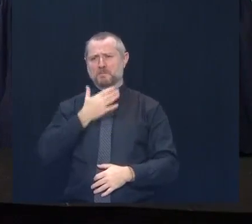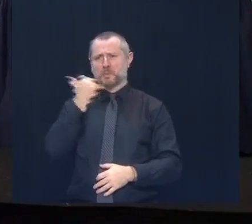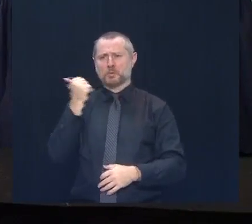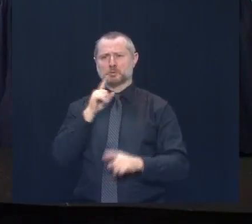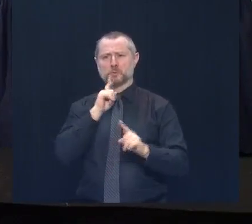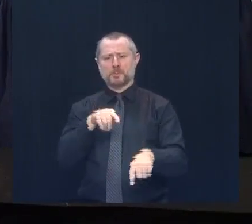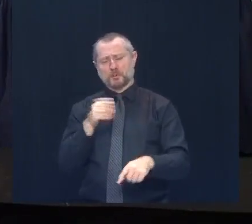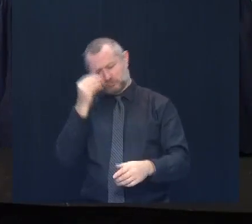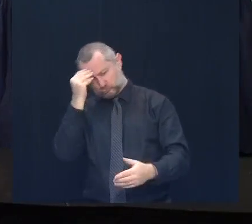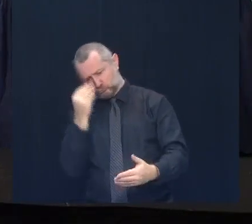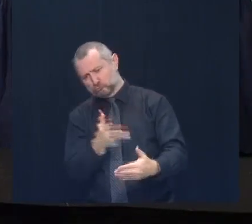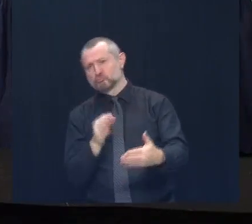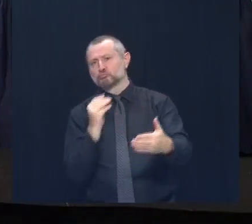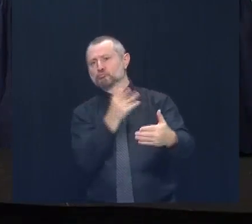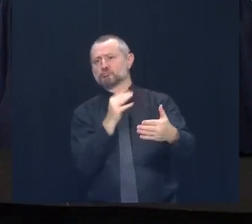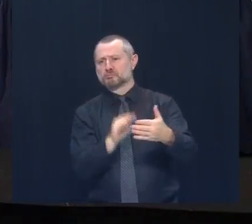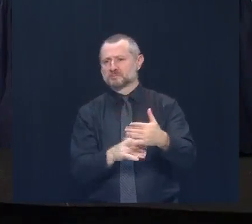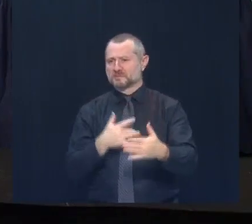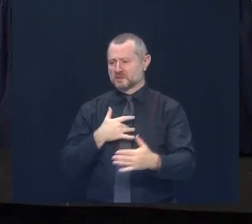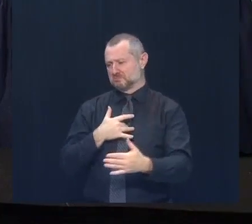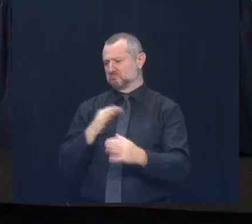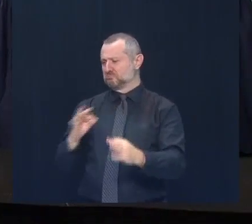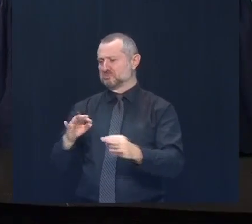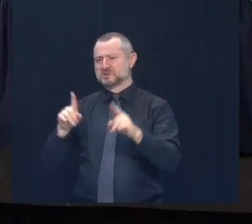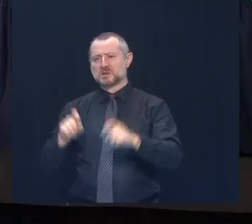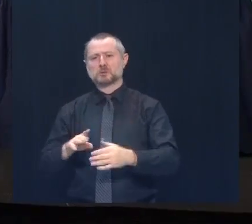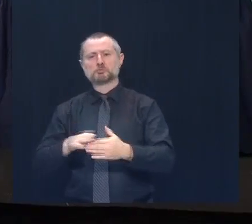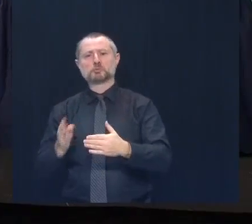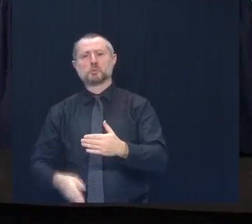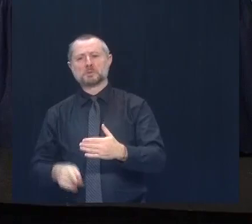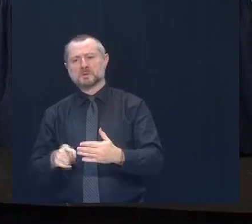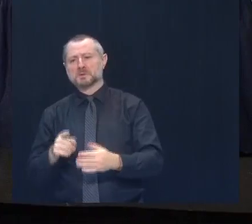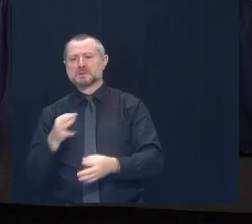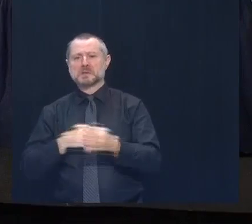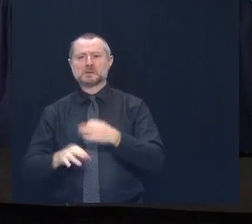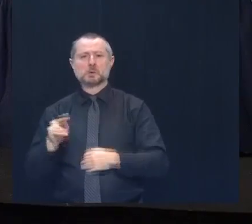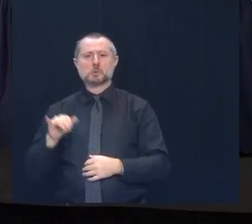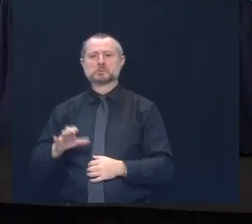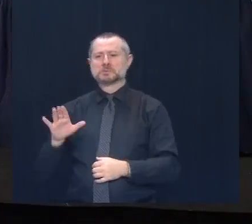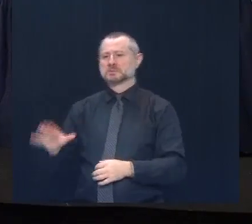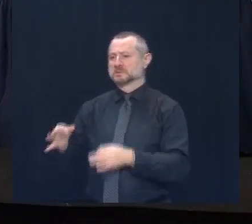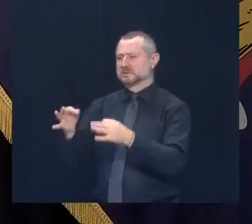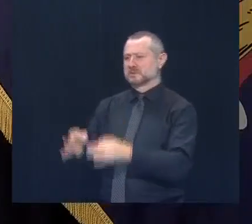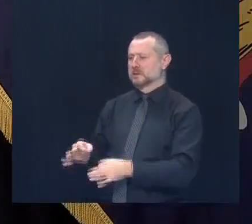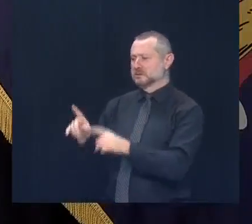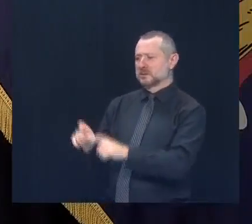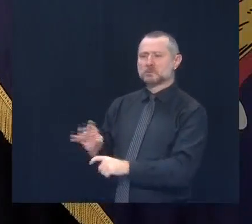DOES IT MAKE SENSE? WITH WITH THE xDCITY'S xDNUMBERS,